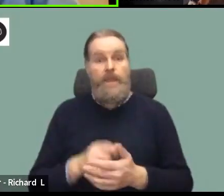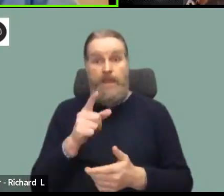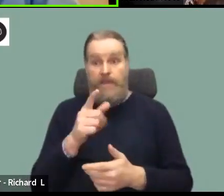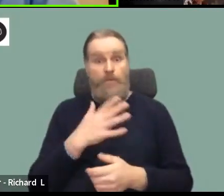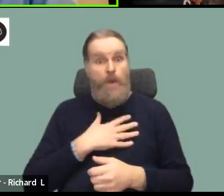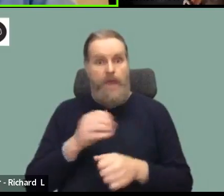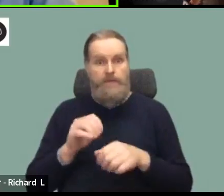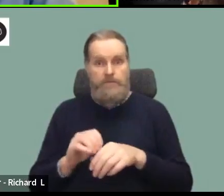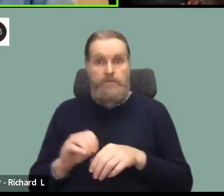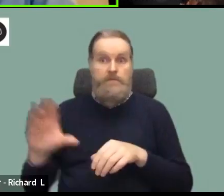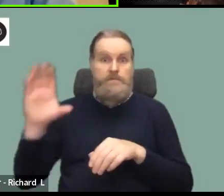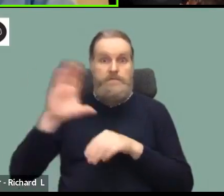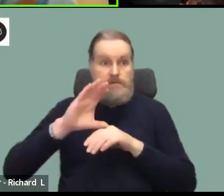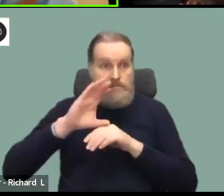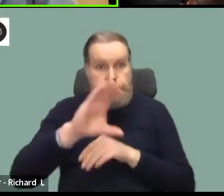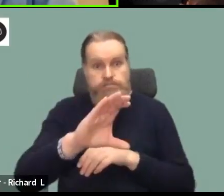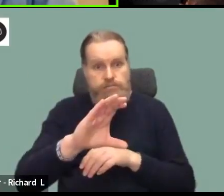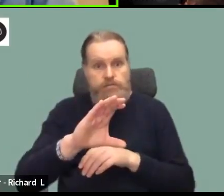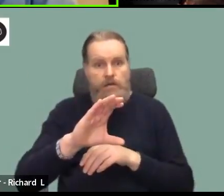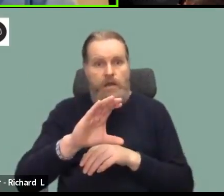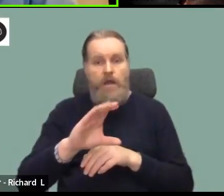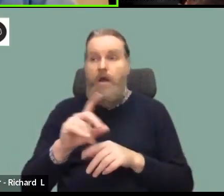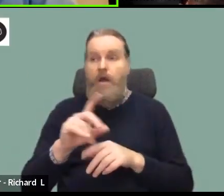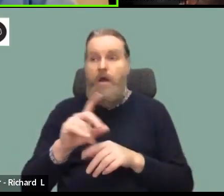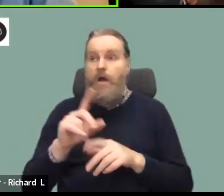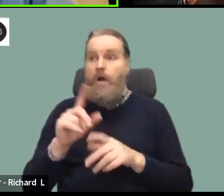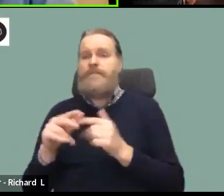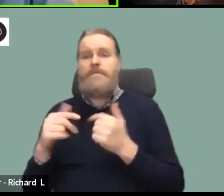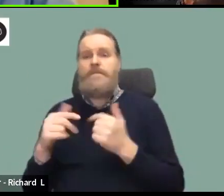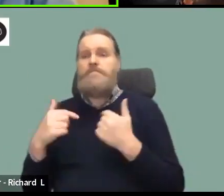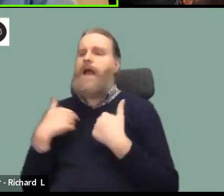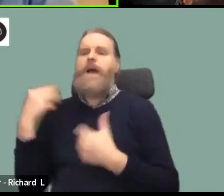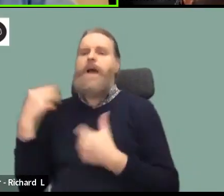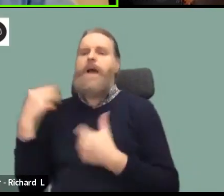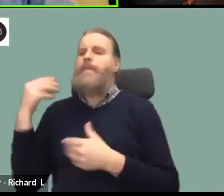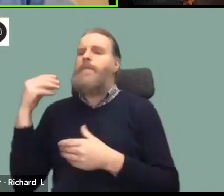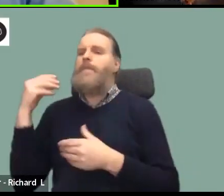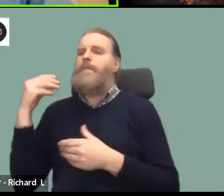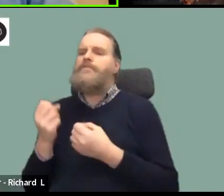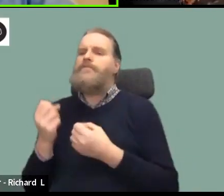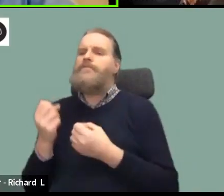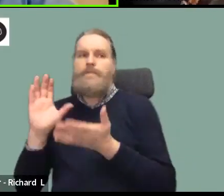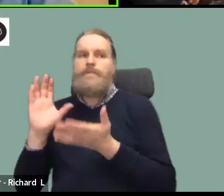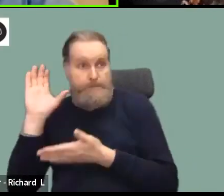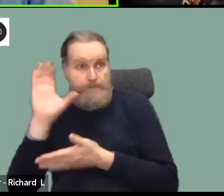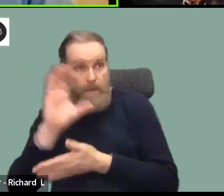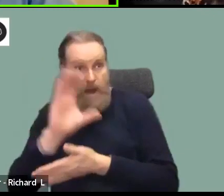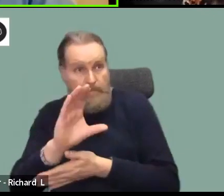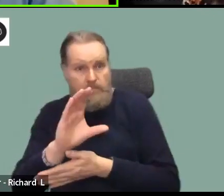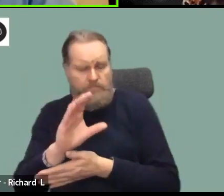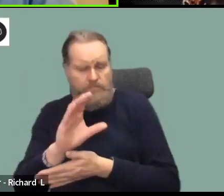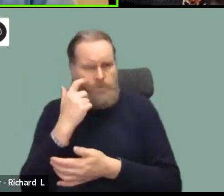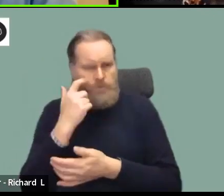that anyone who that anyone who wants to contribute more or contribute more or anyone who's not in the dispute he wants to contribute as a PCs member, or